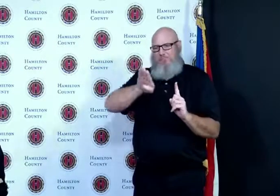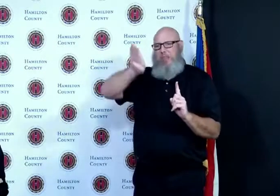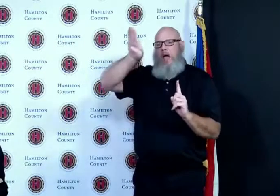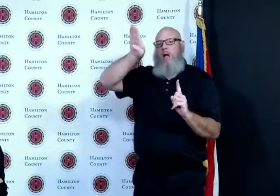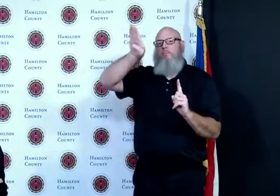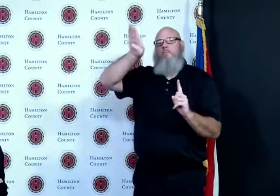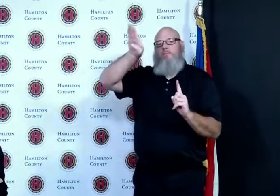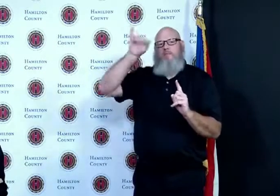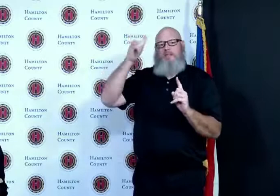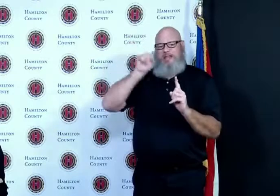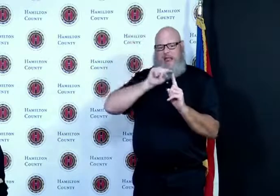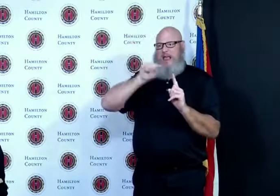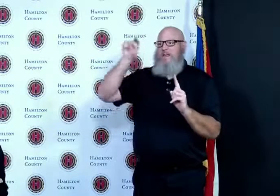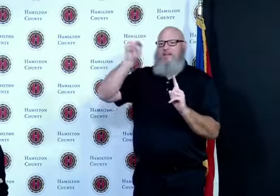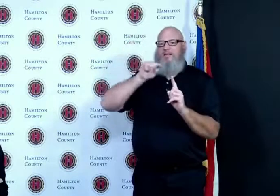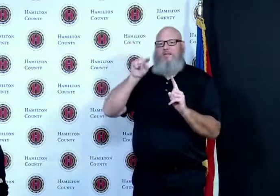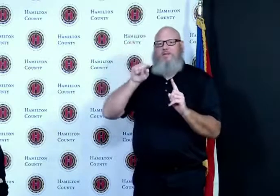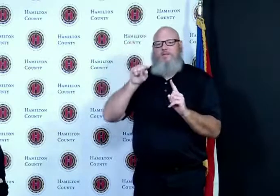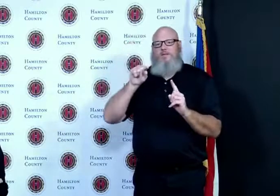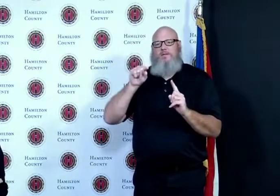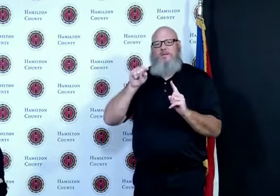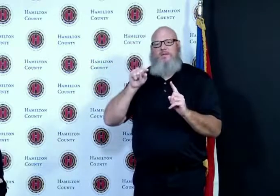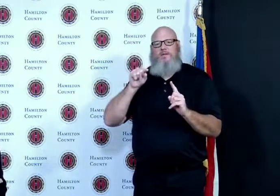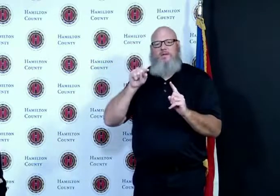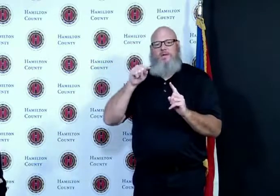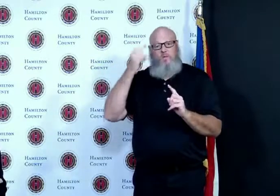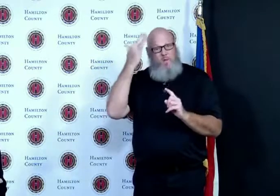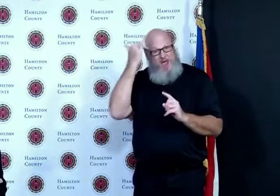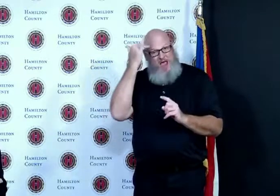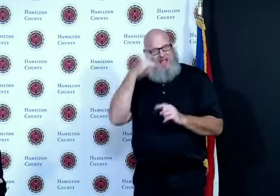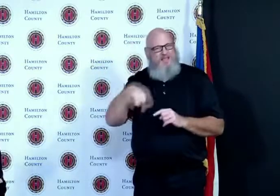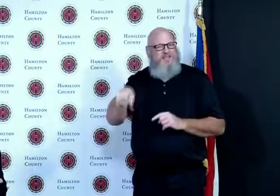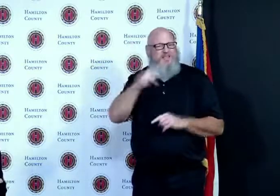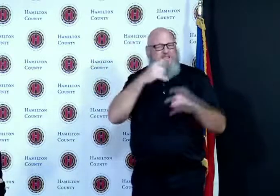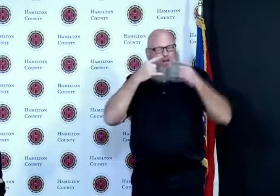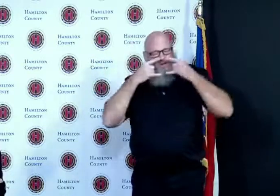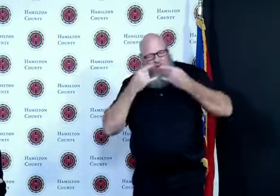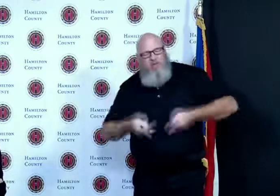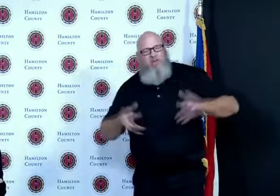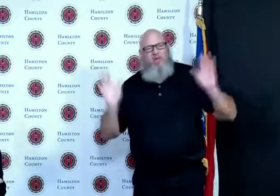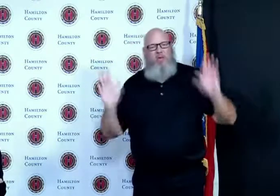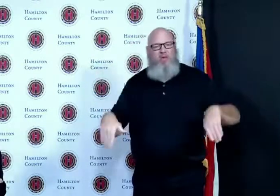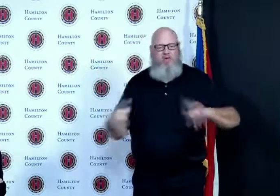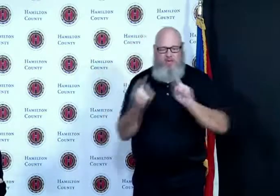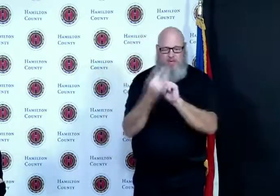people let their guards down unfortunately in some cases not everybody many people kept a